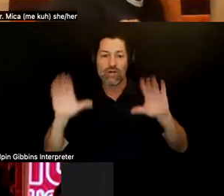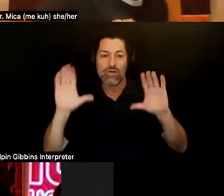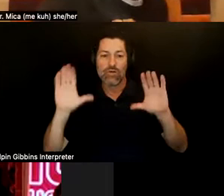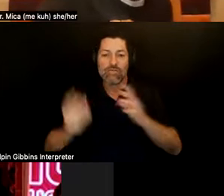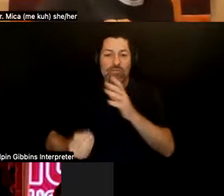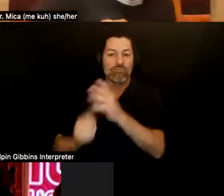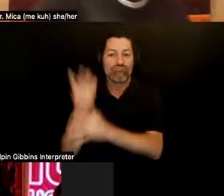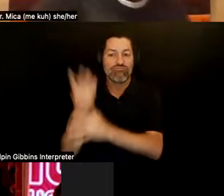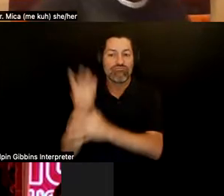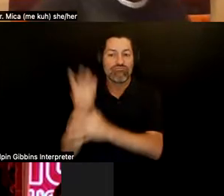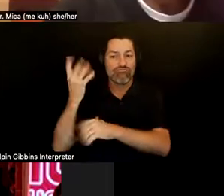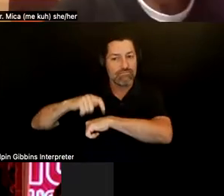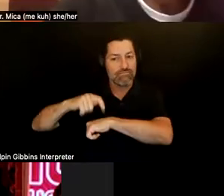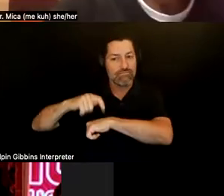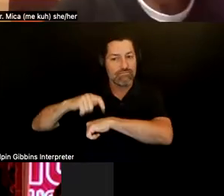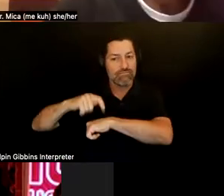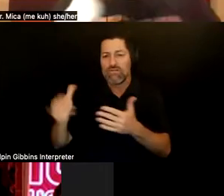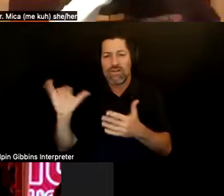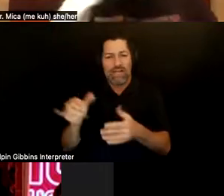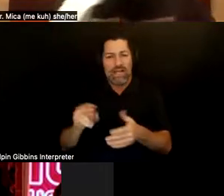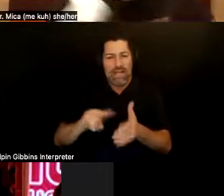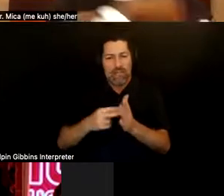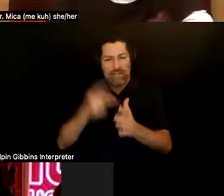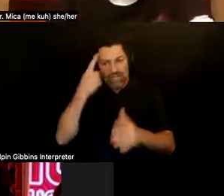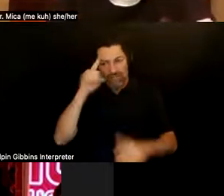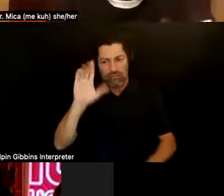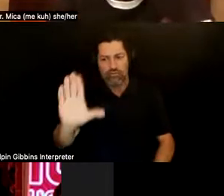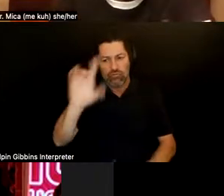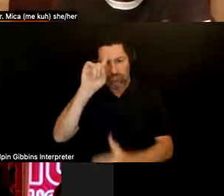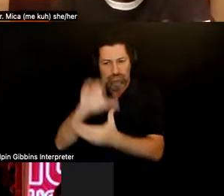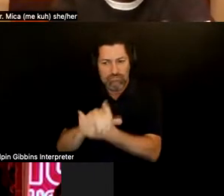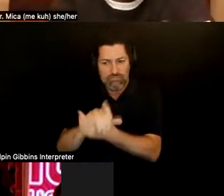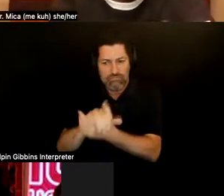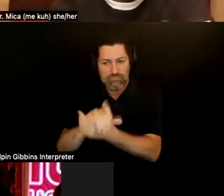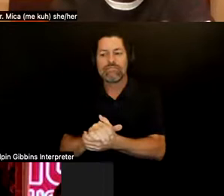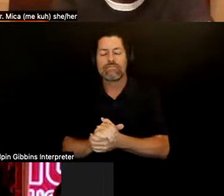20:21:02 And whatever that means for you and your own practice let me thank you so very